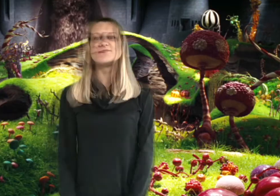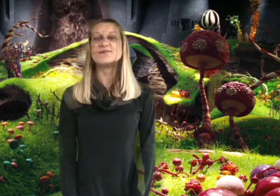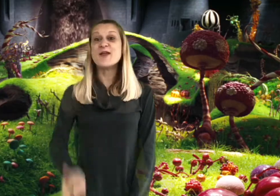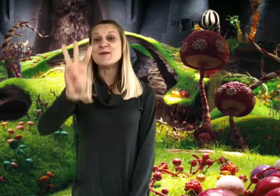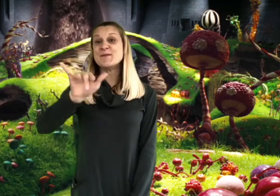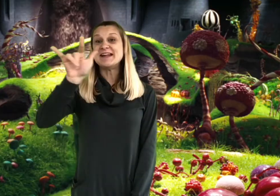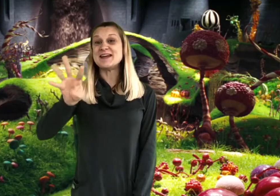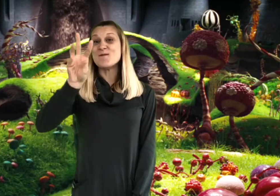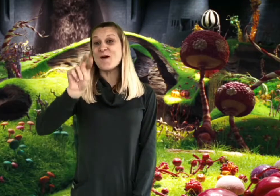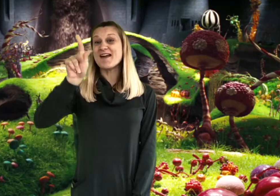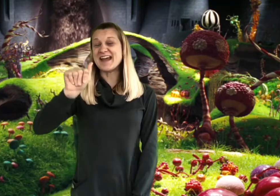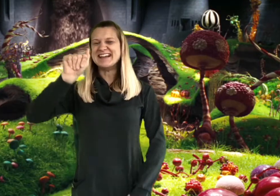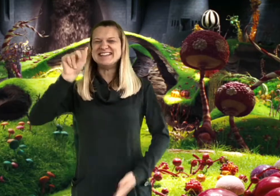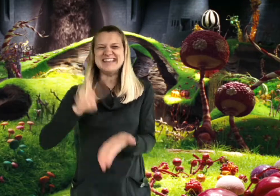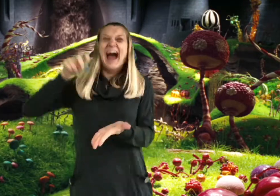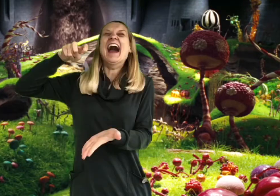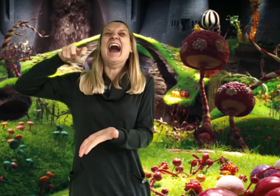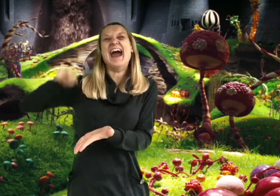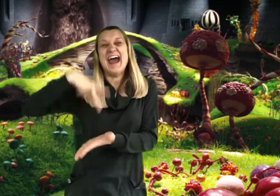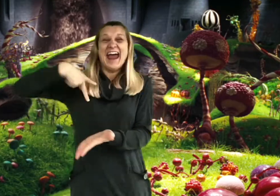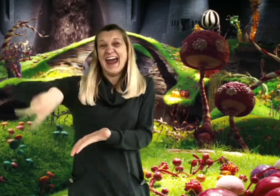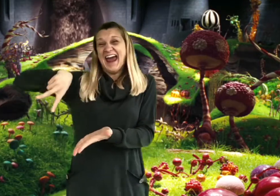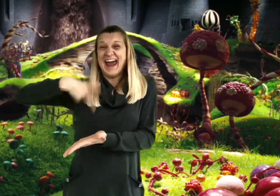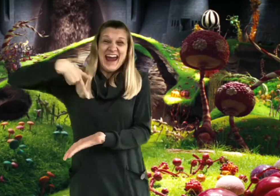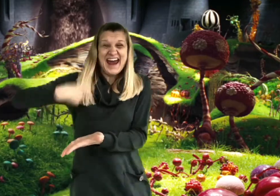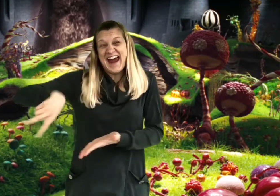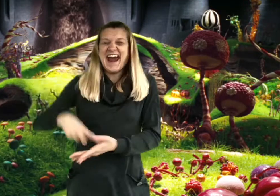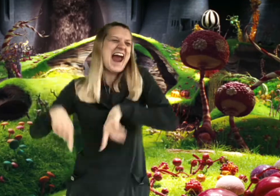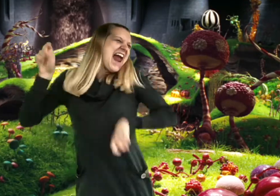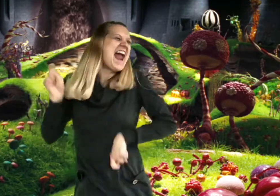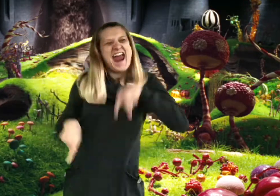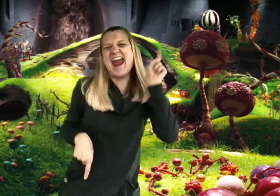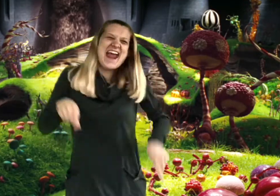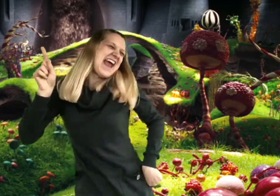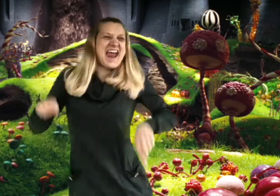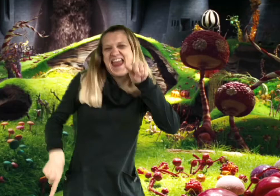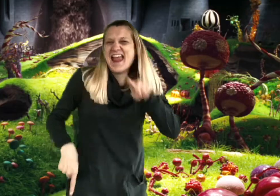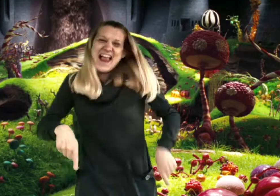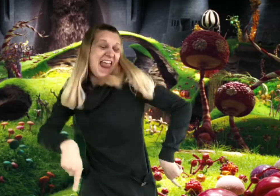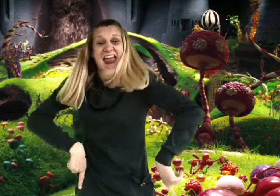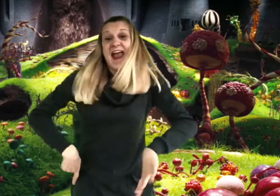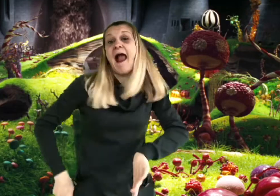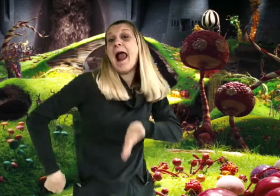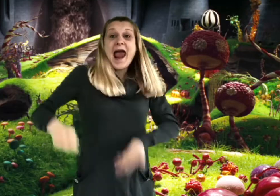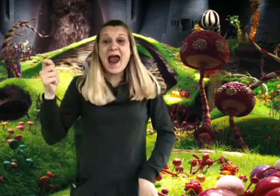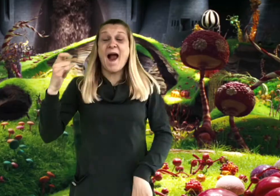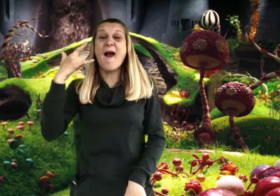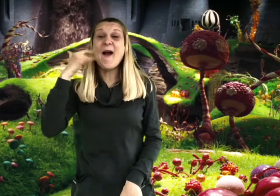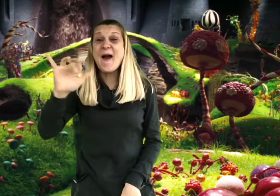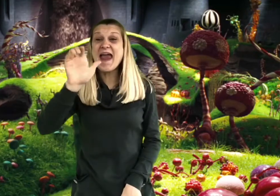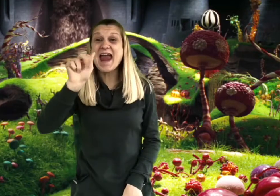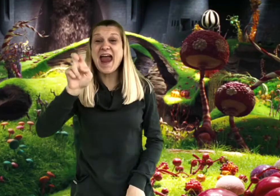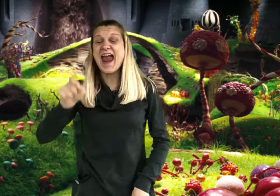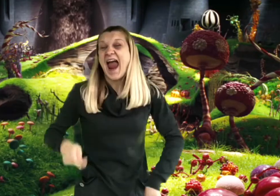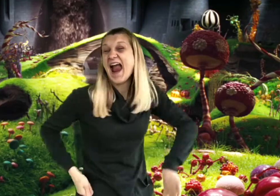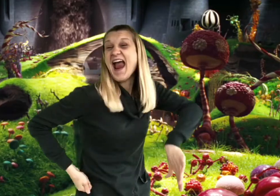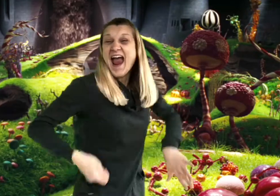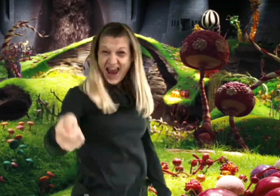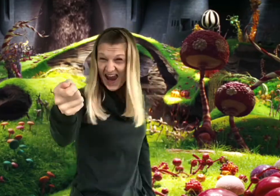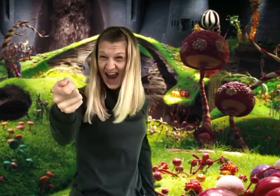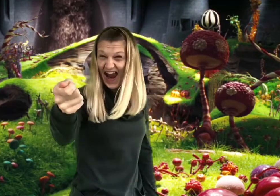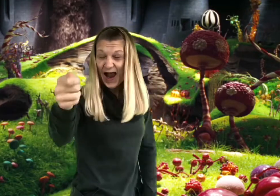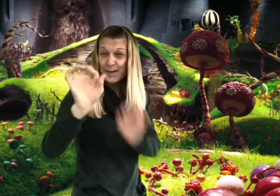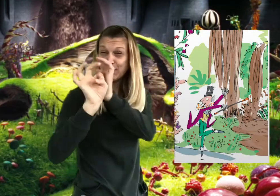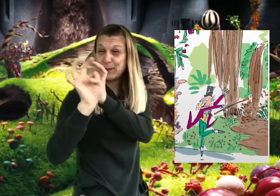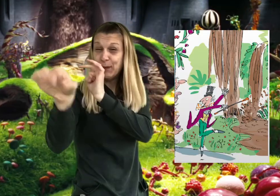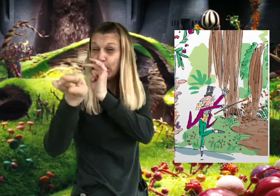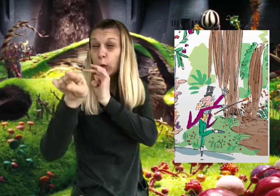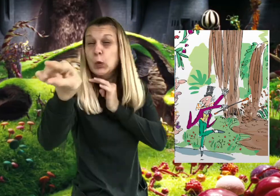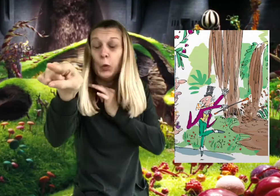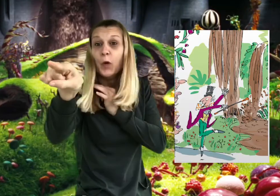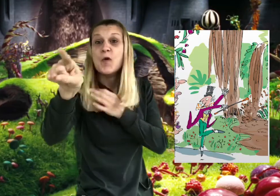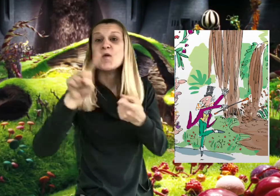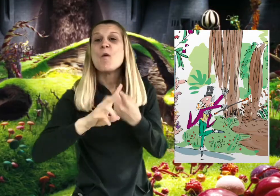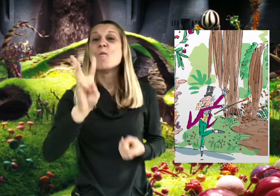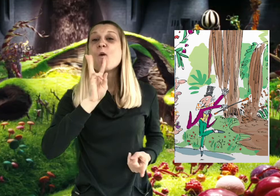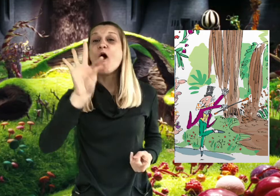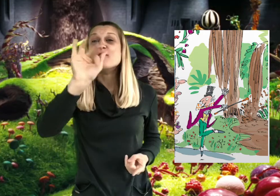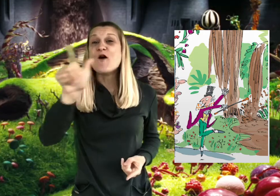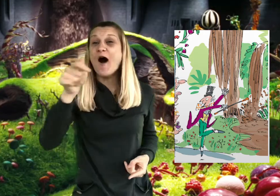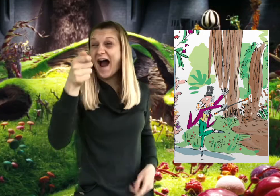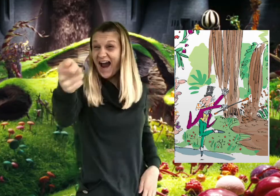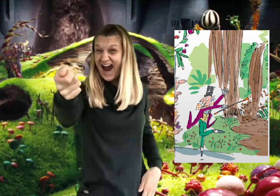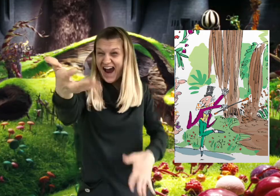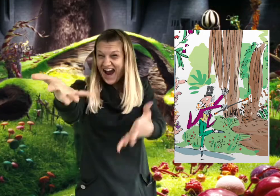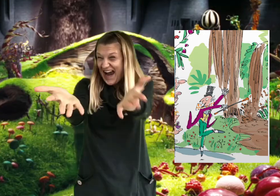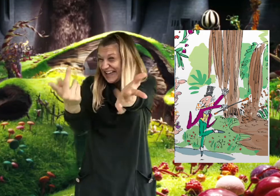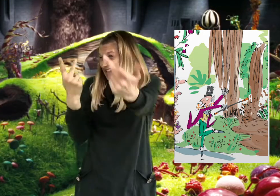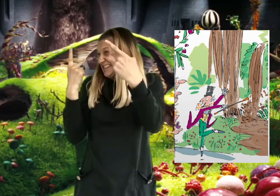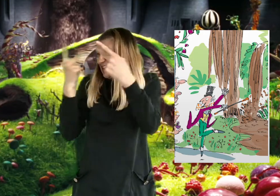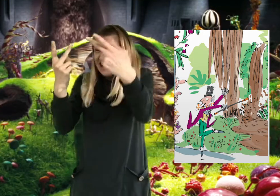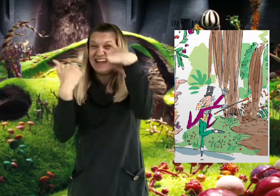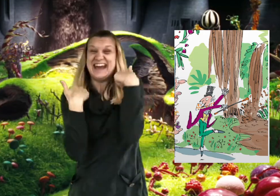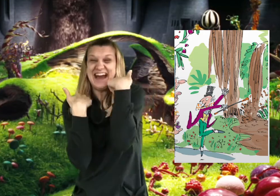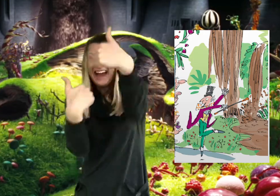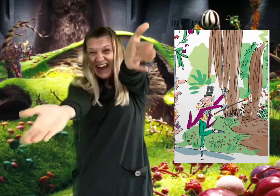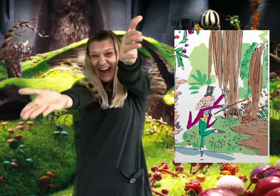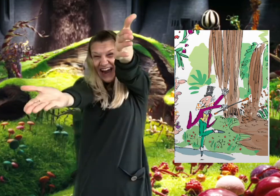"There!" cried Mr. Wonka, dancing up and down and pointing his gold-topped cane at the great brown river and waterfall.